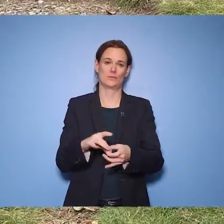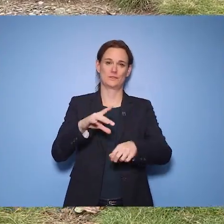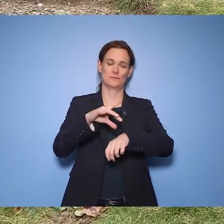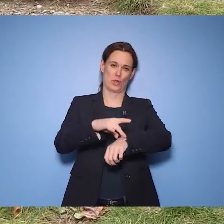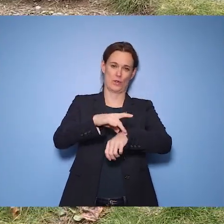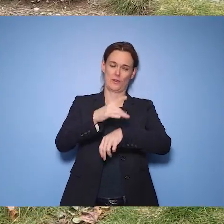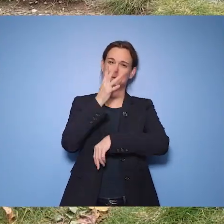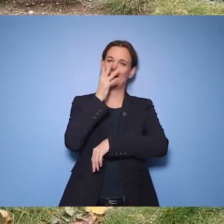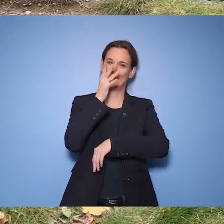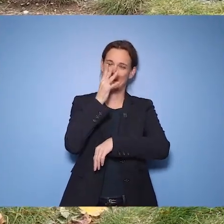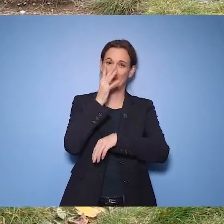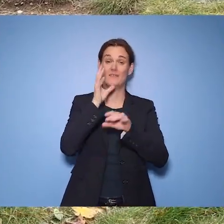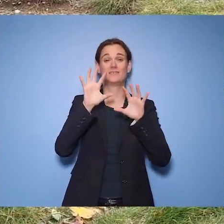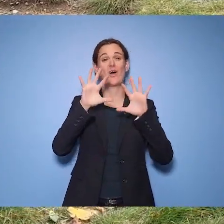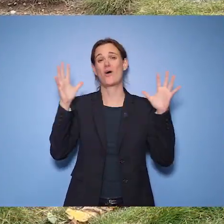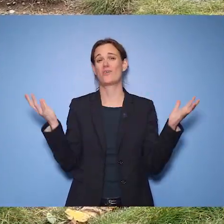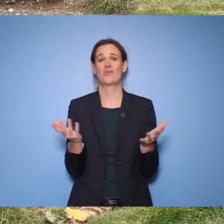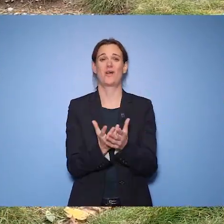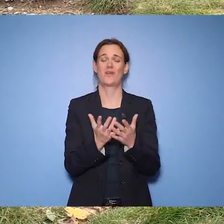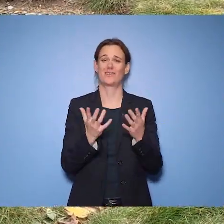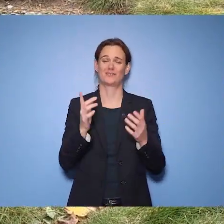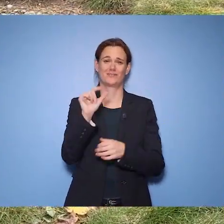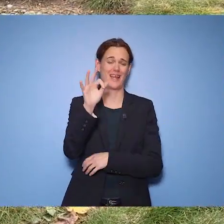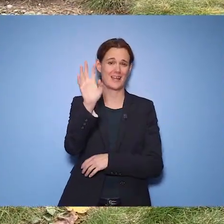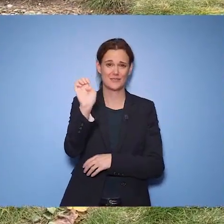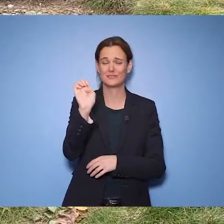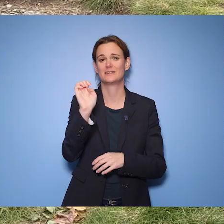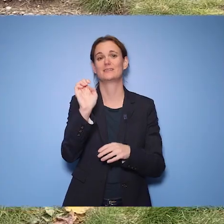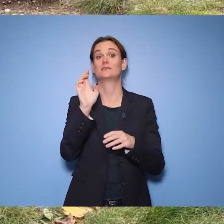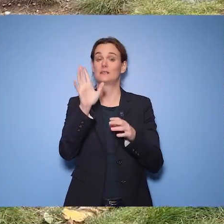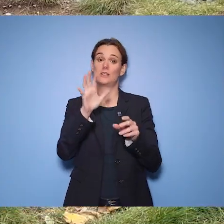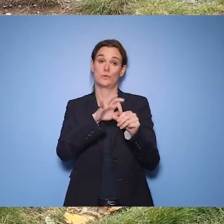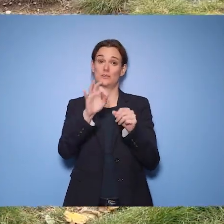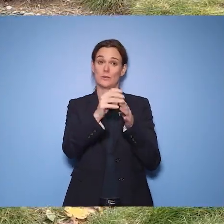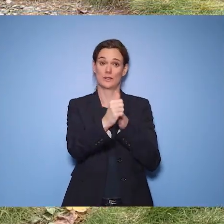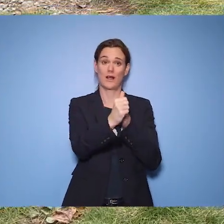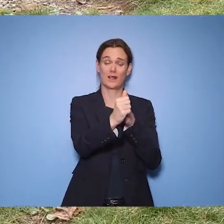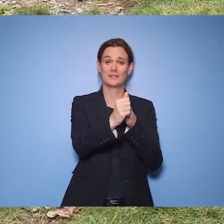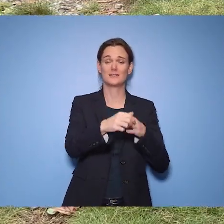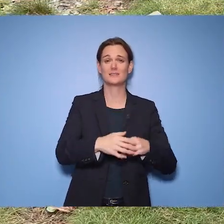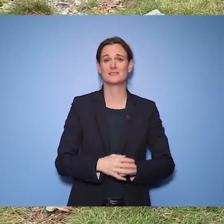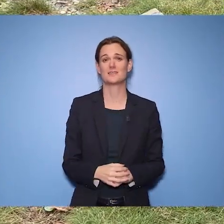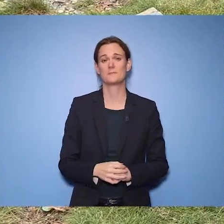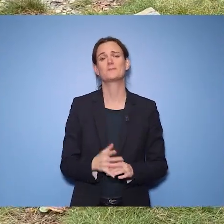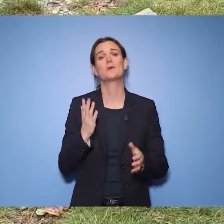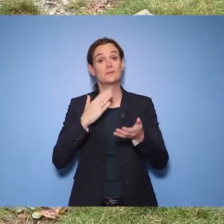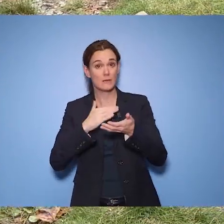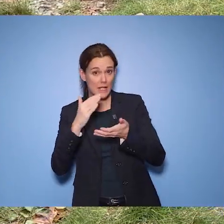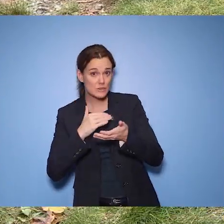and we also go to all of life, to our spirit guides. What I'll do is I'll smudge and